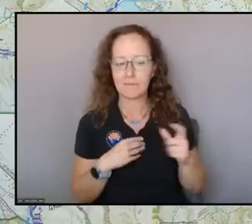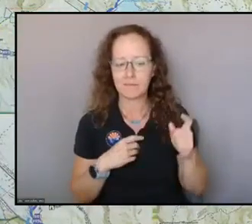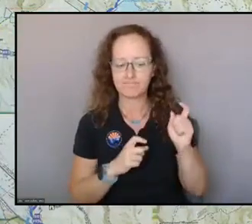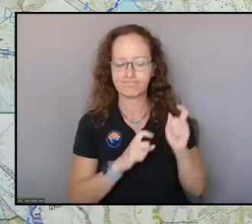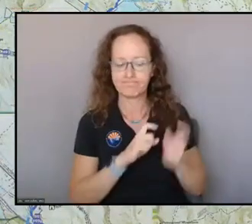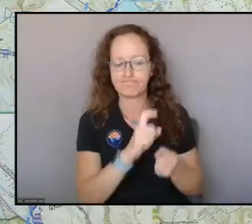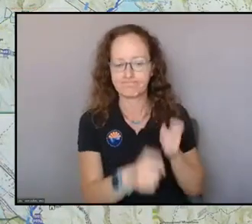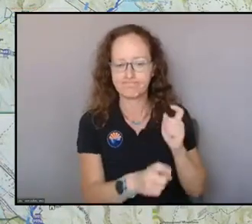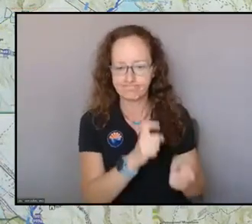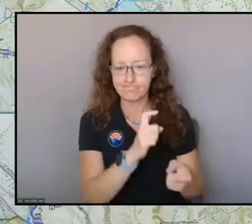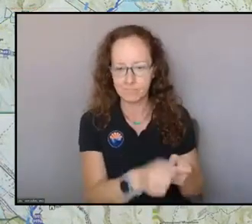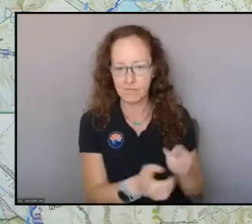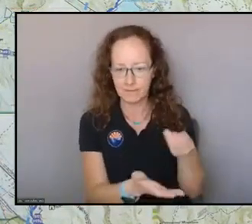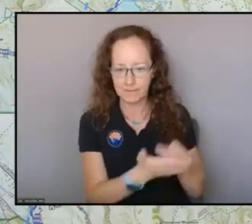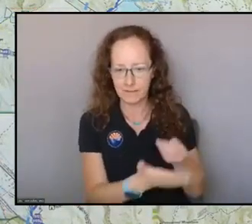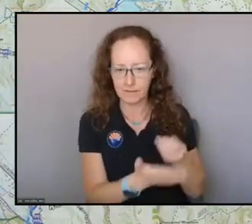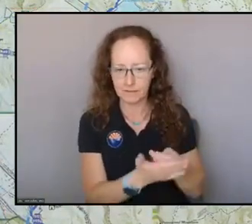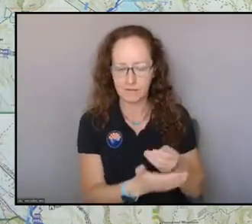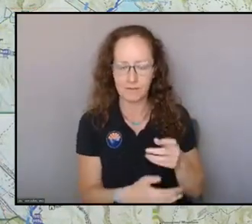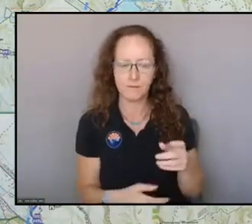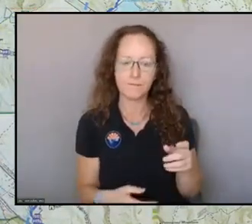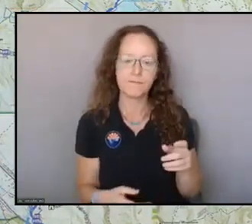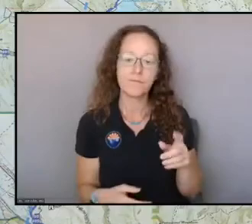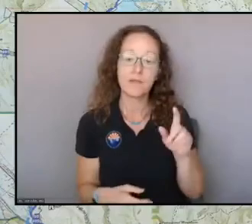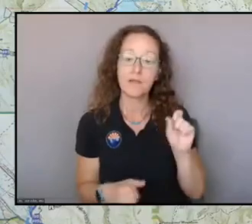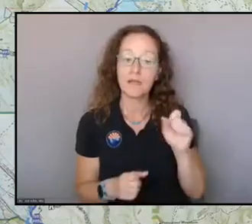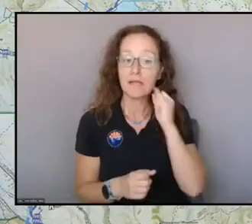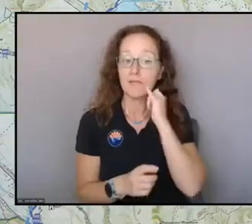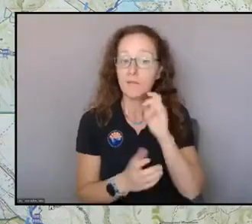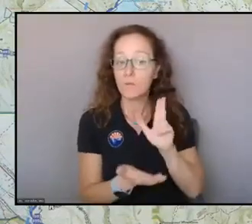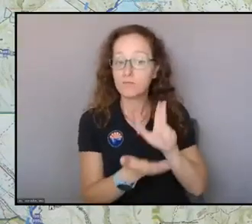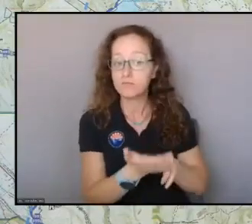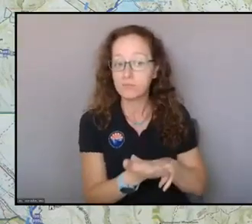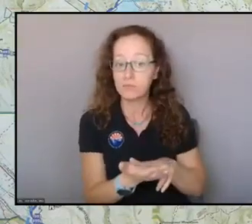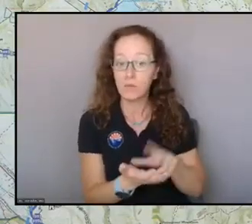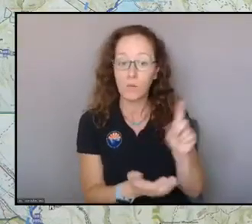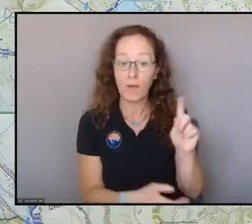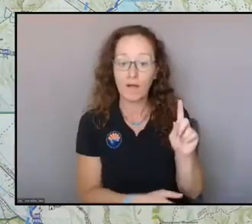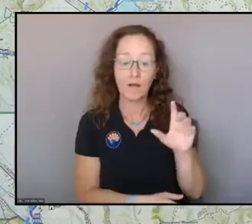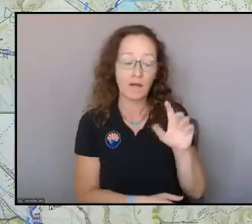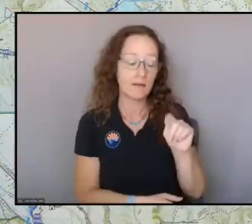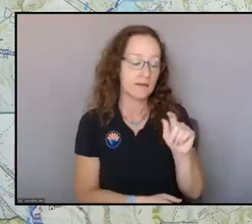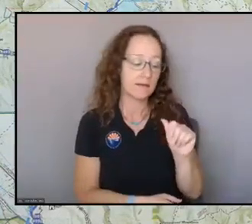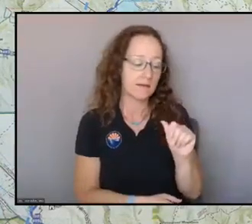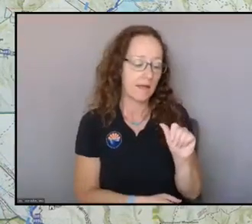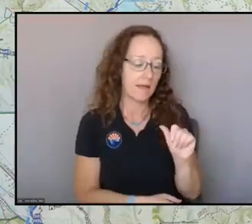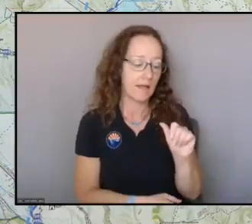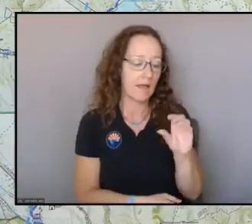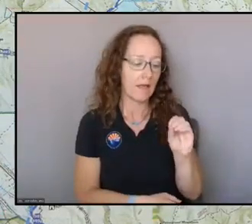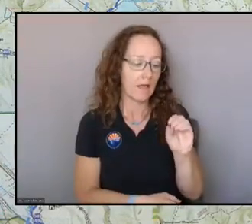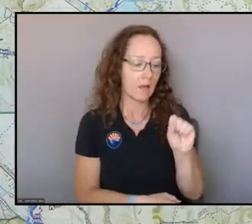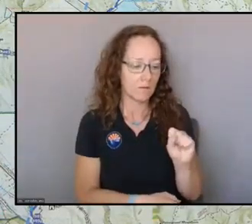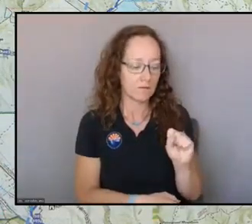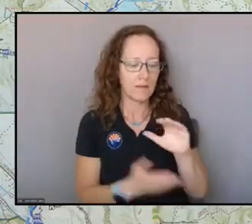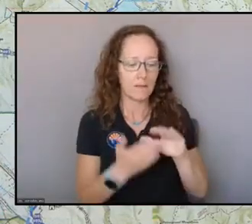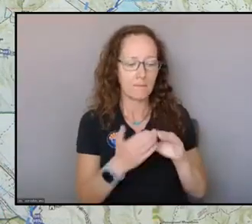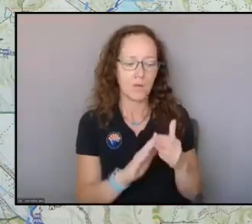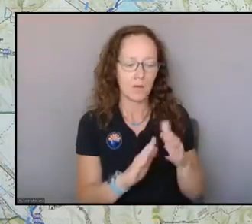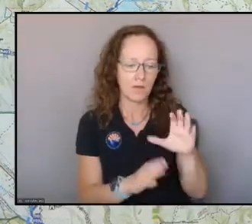AND YOU CAN SIGN UP FOR THOSE AT THE TAOS COMMUNITY FOUNDATIONS WEBSITE.